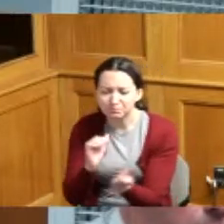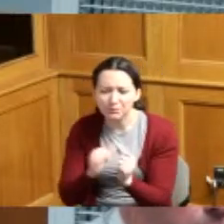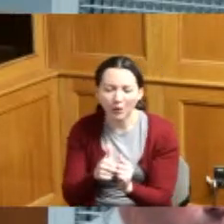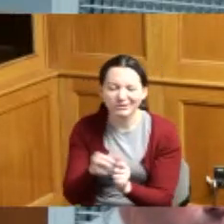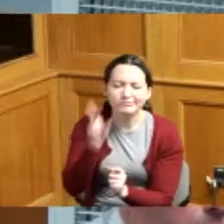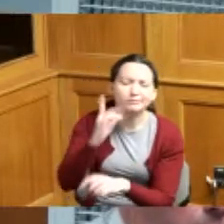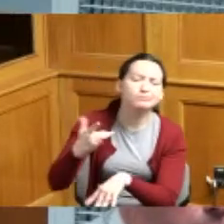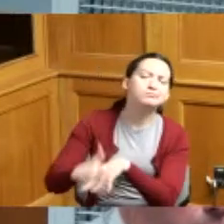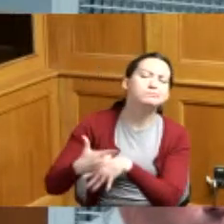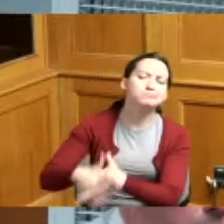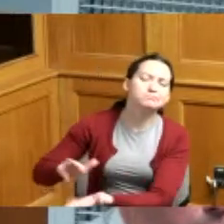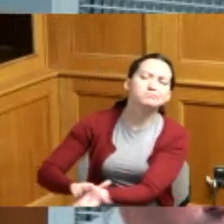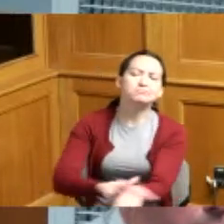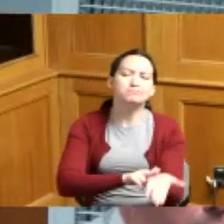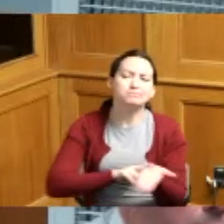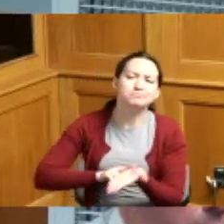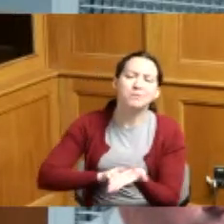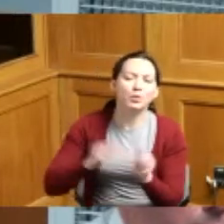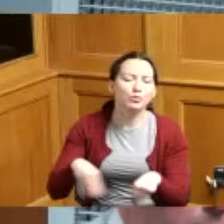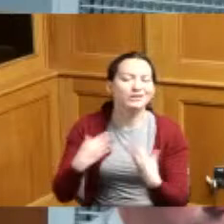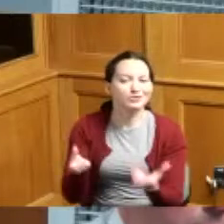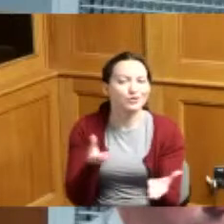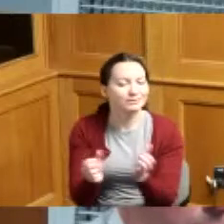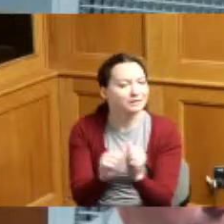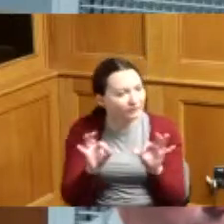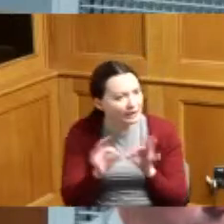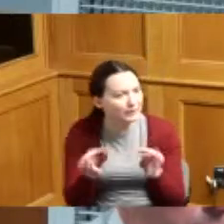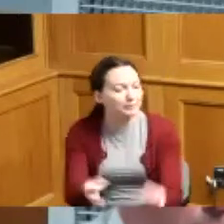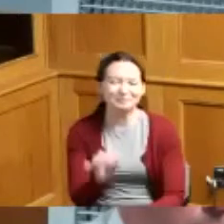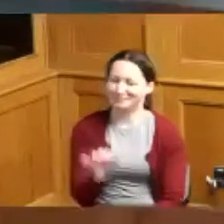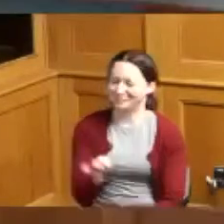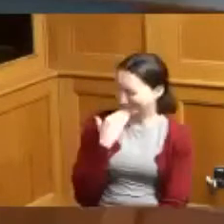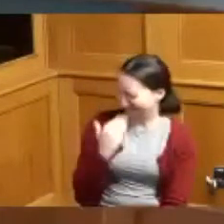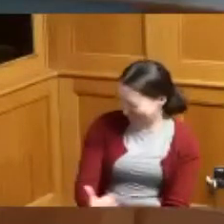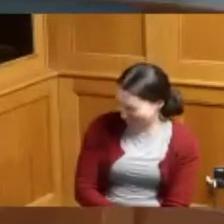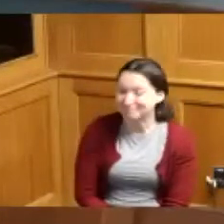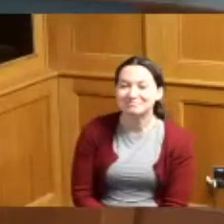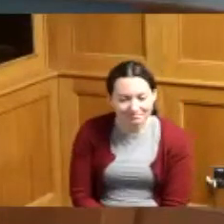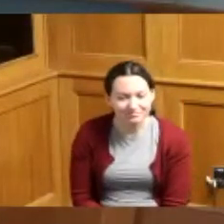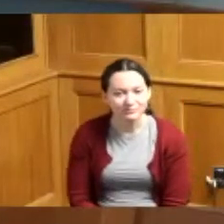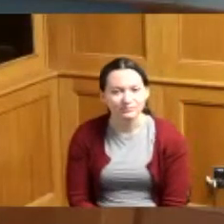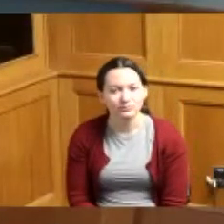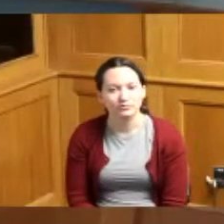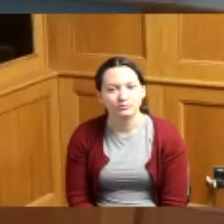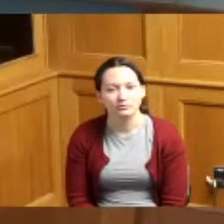out there what's available to provide the services to our family so all right thank you okay so